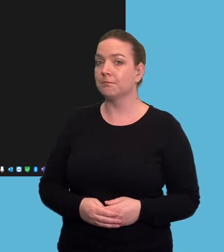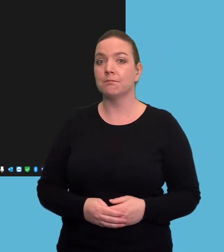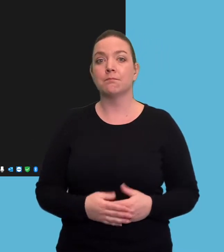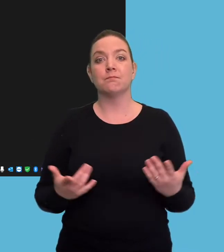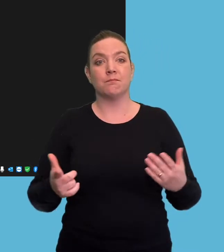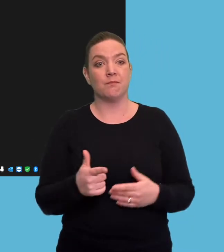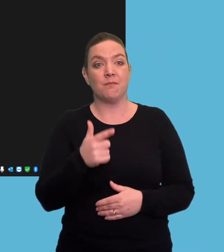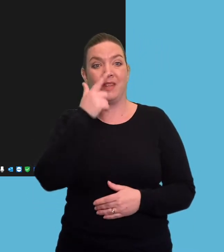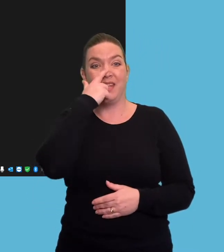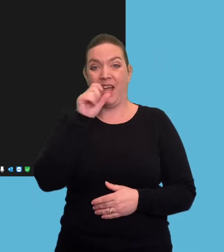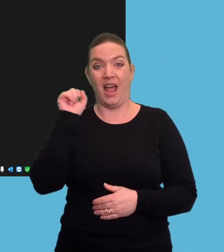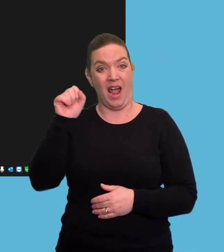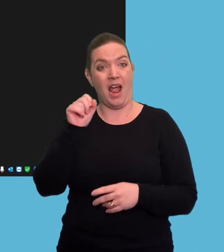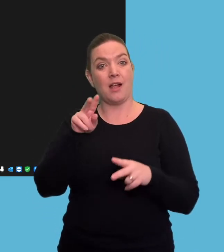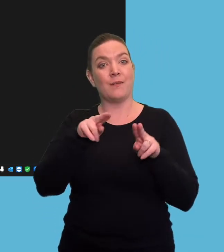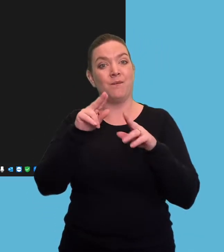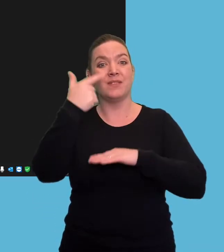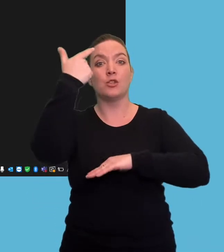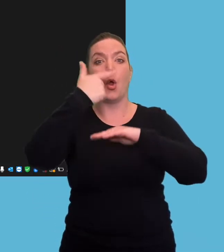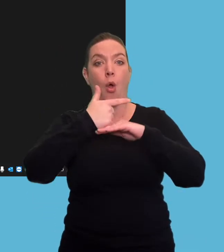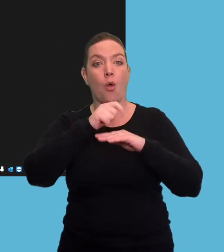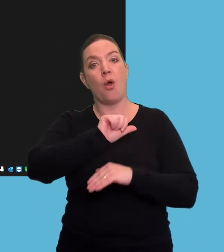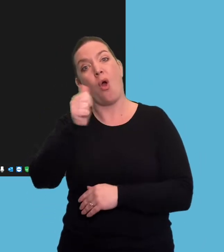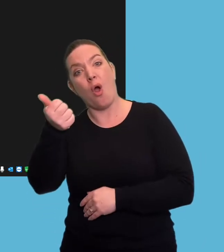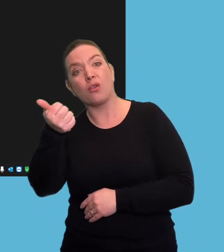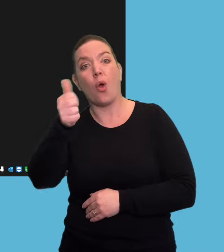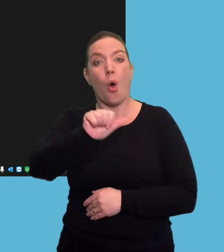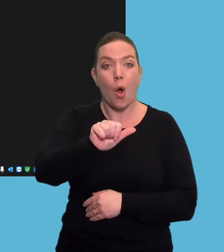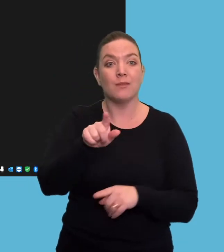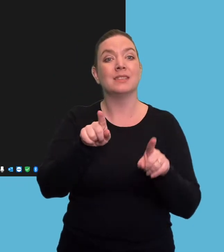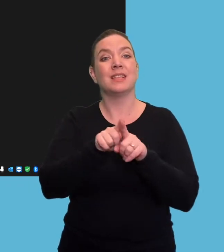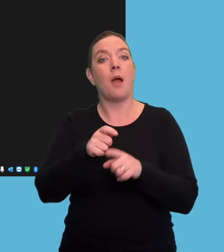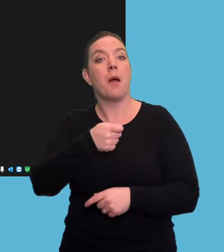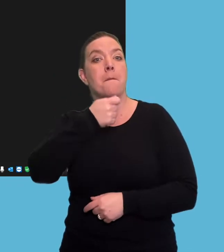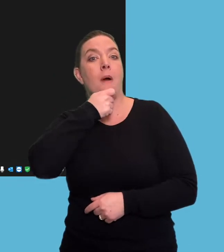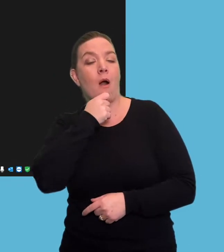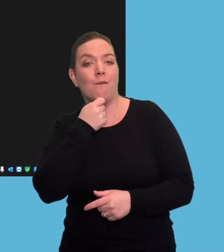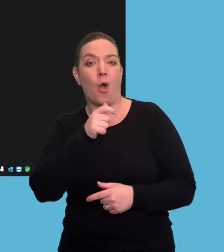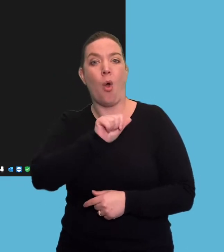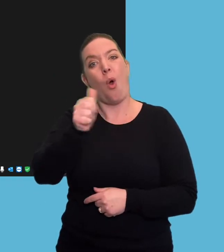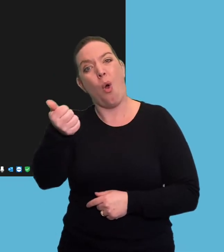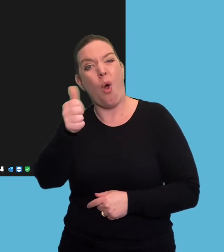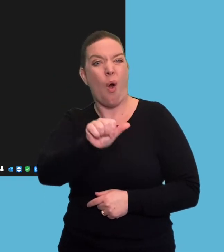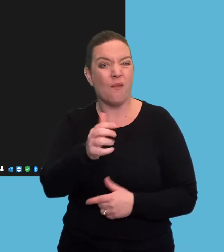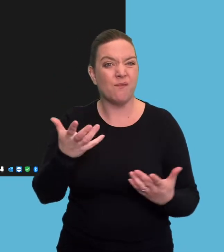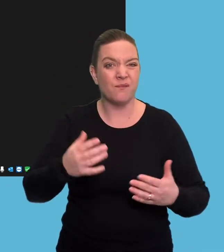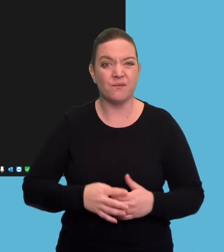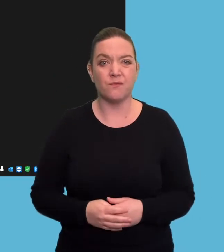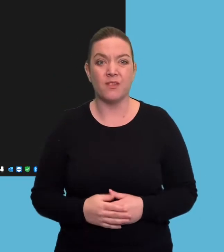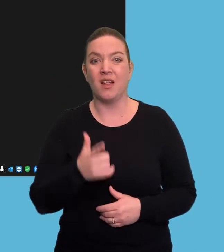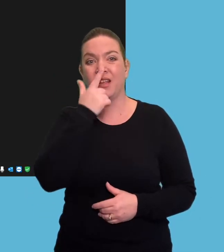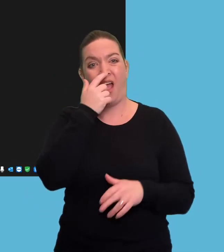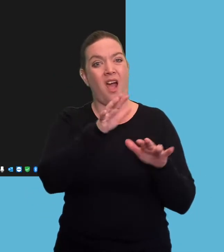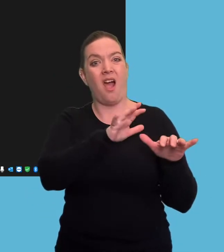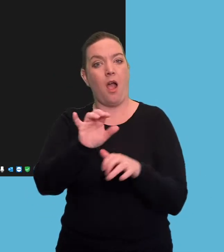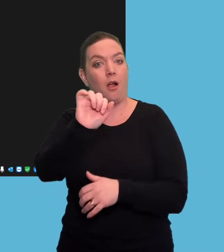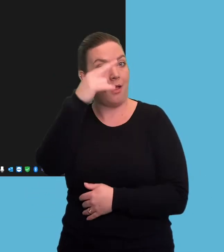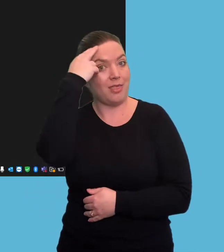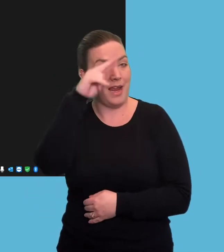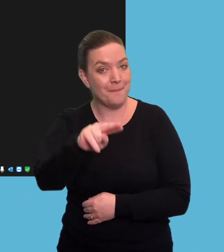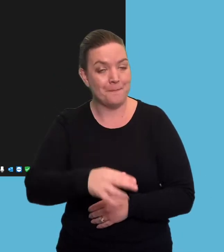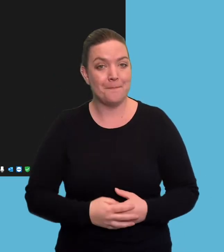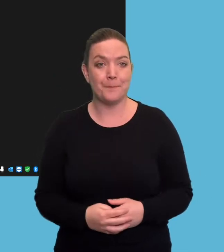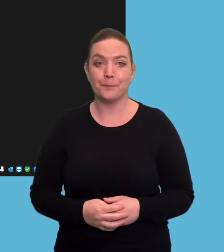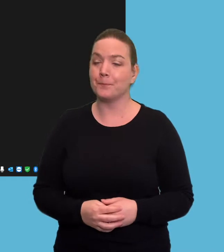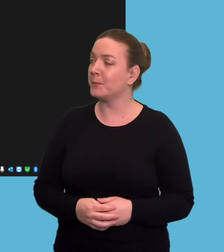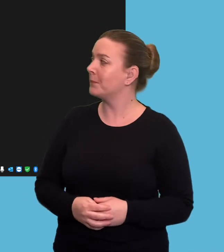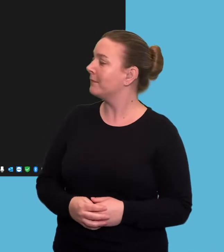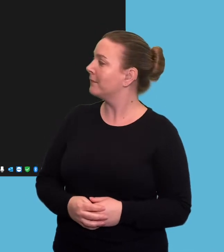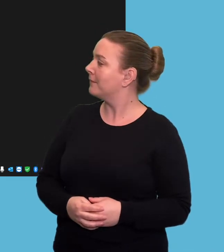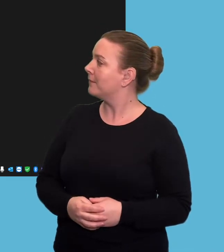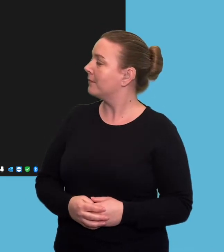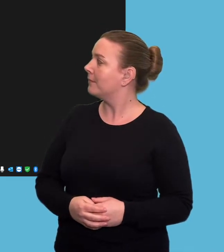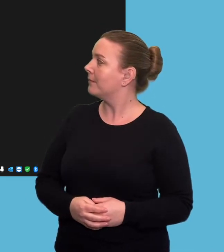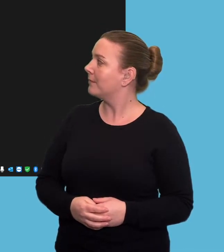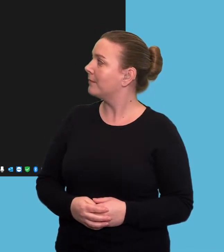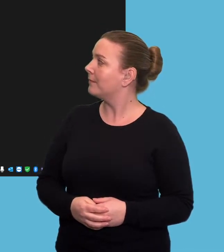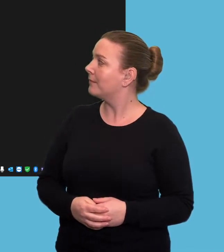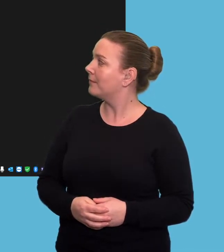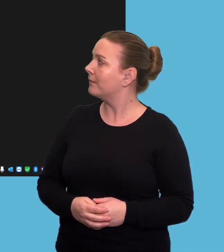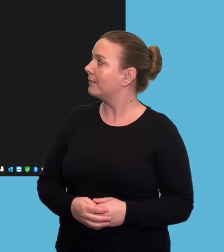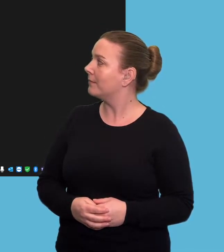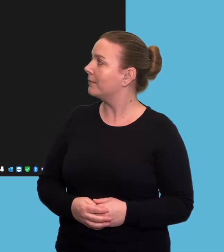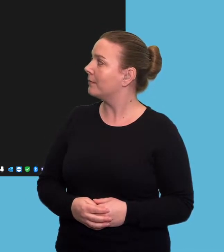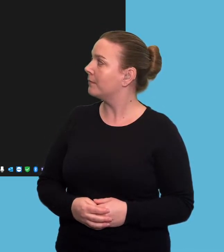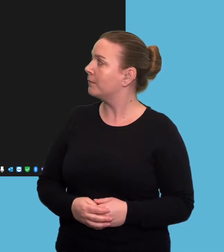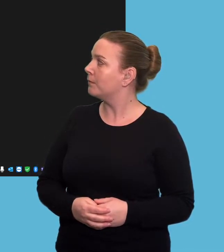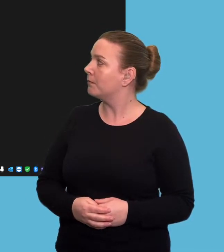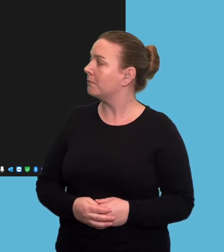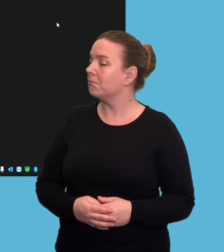You can turn your video on or off and you can also turn your microphone on or off. You'll also have the opportunity to put in a name.